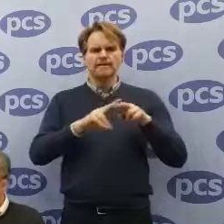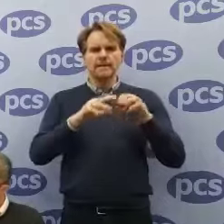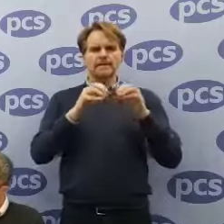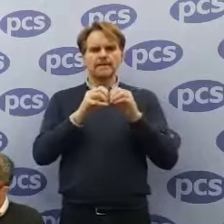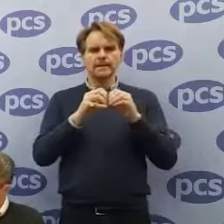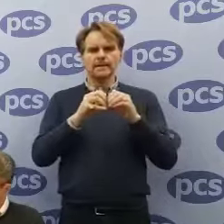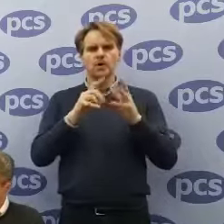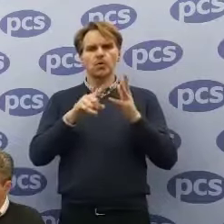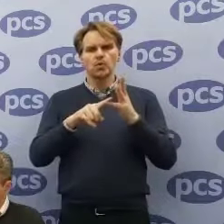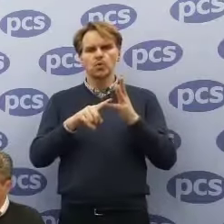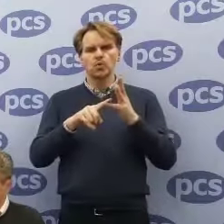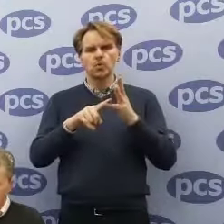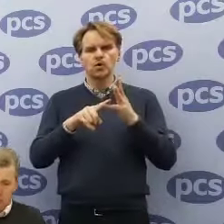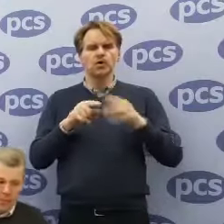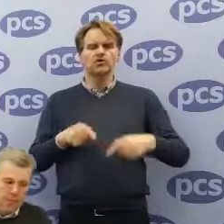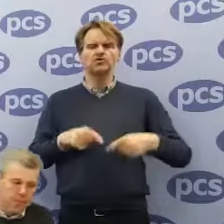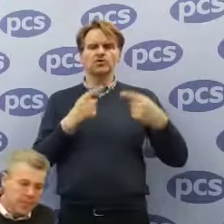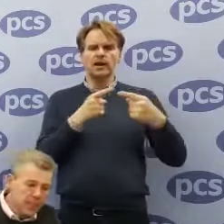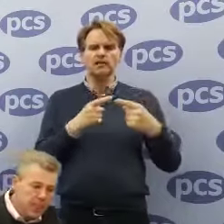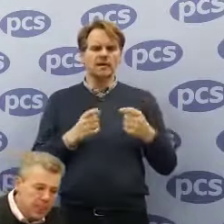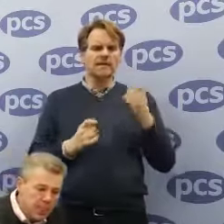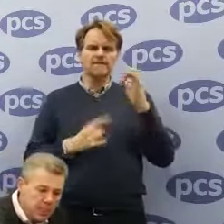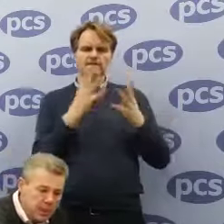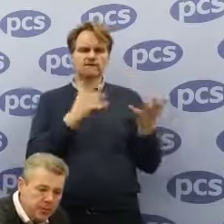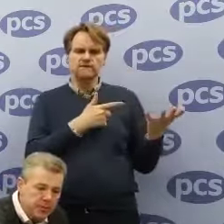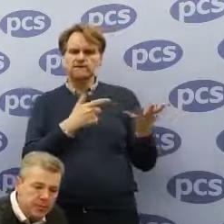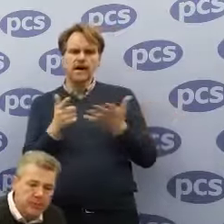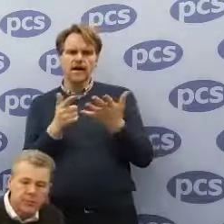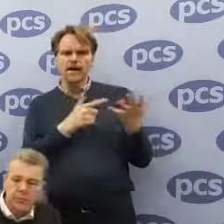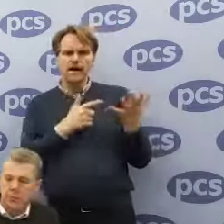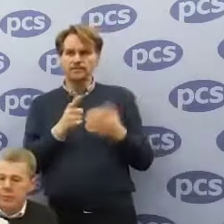court says the FPU successfully beat the government in the courts on pensions,